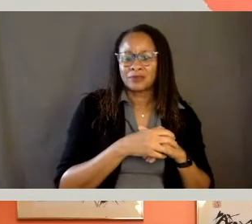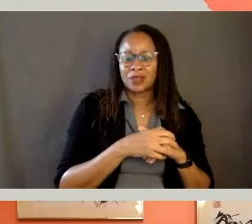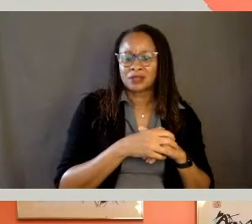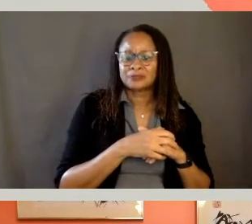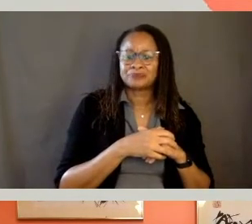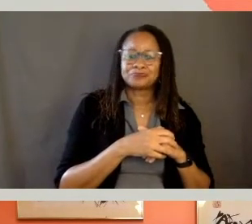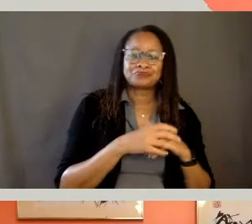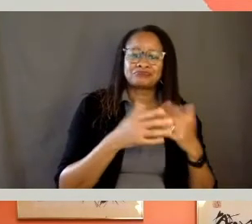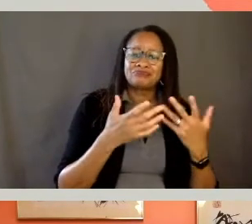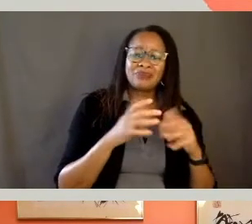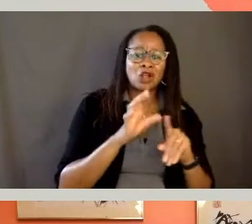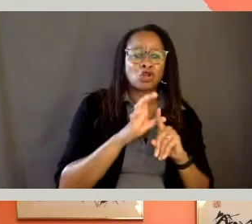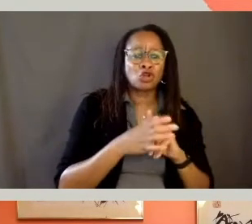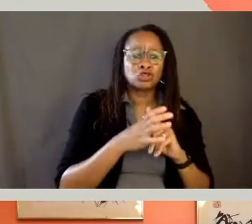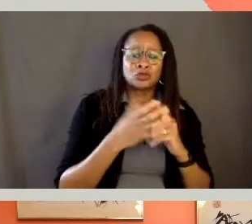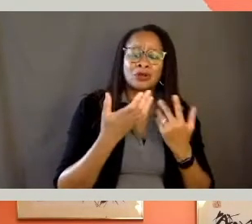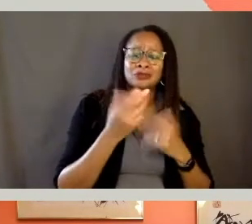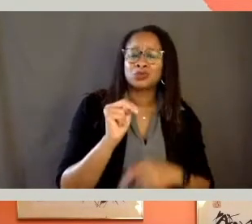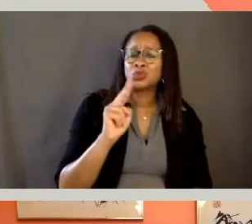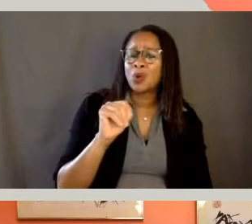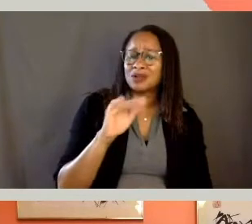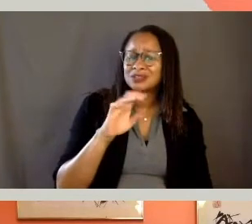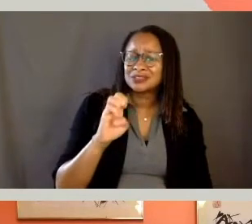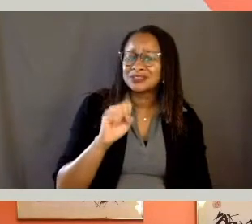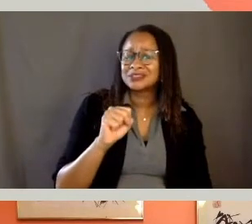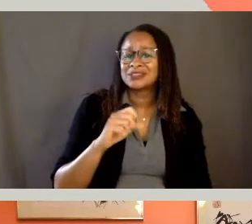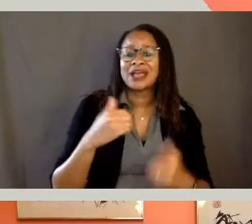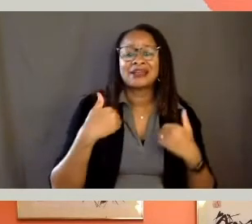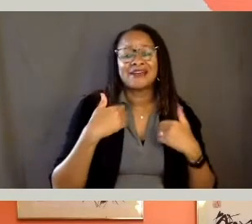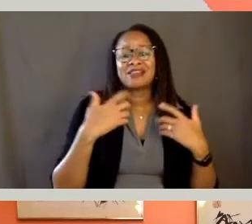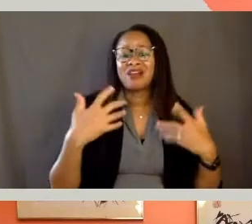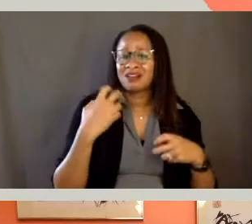bring cultural nuances and, you know, have a lot of difficult conversation .